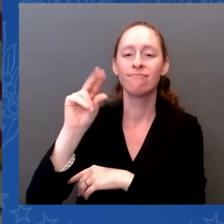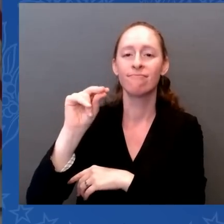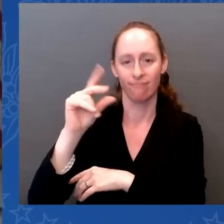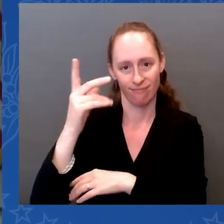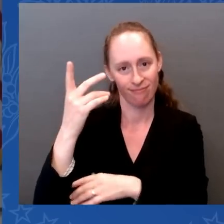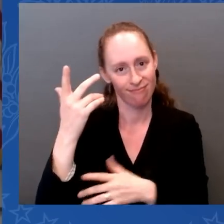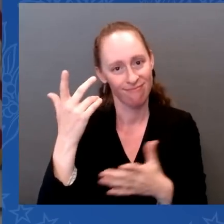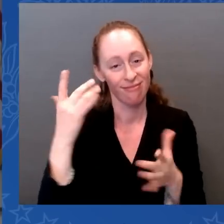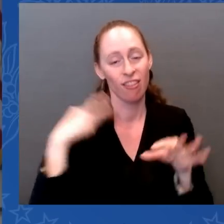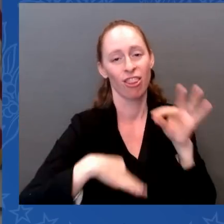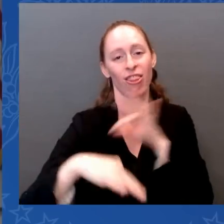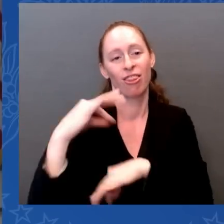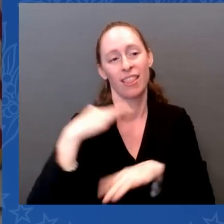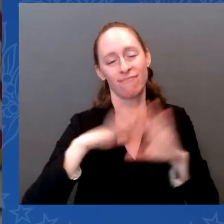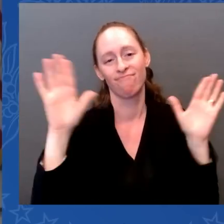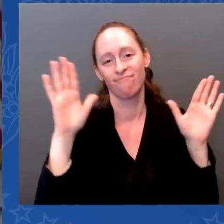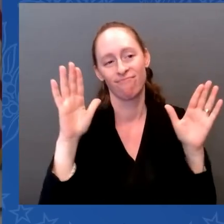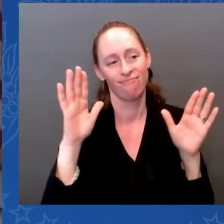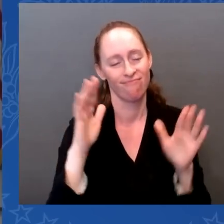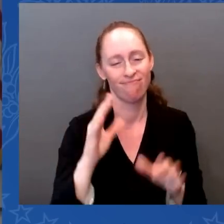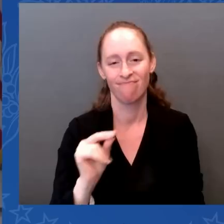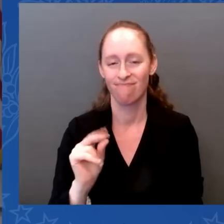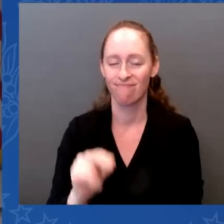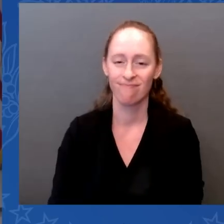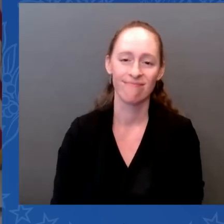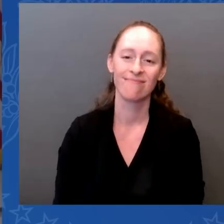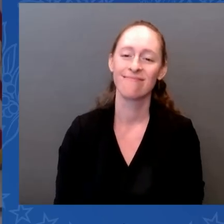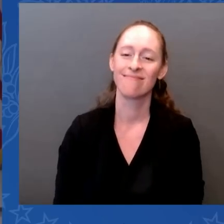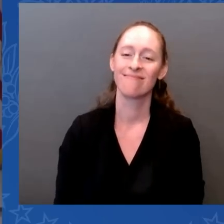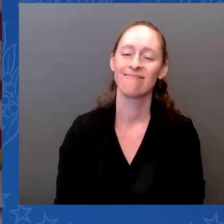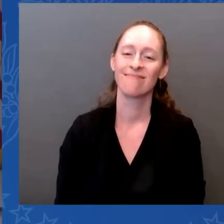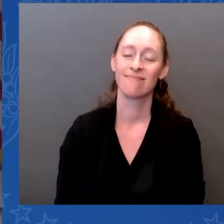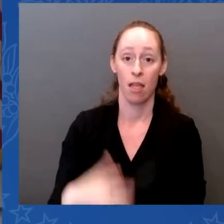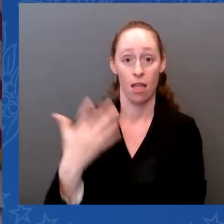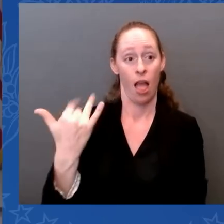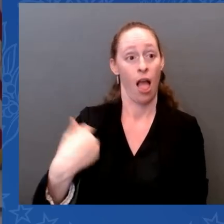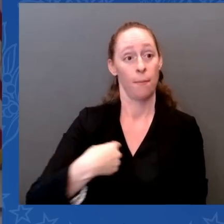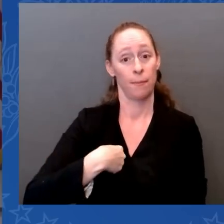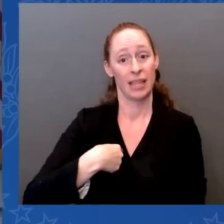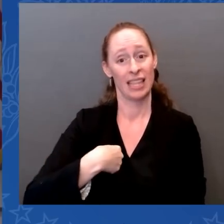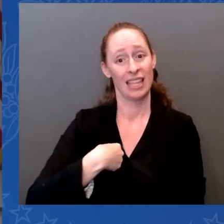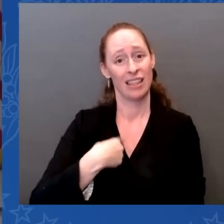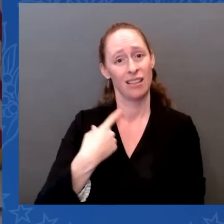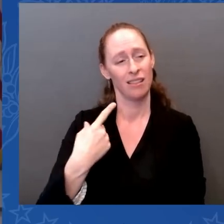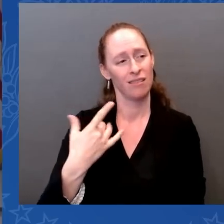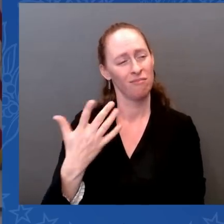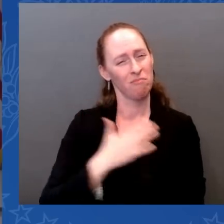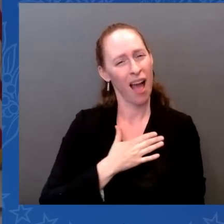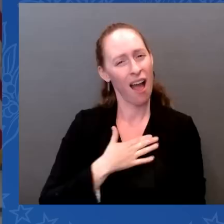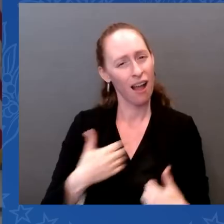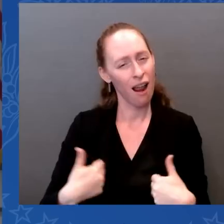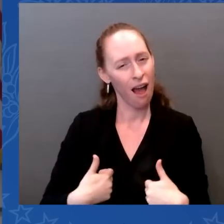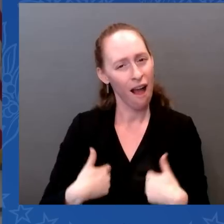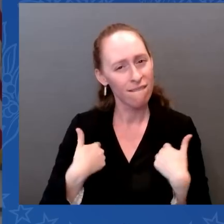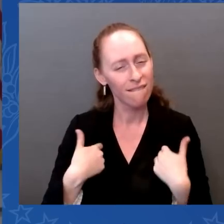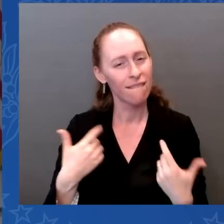is the out-of-pocket costs that will be big. For me, the Inflation Reduction Act